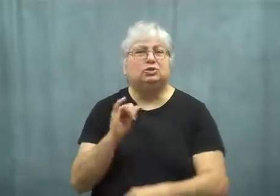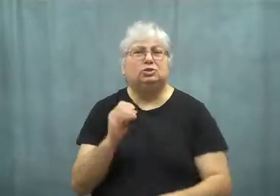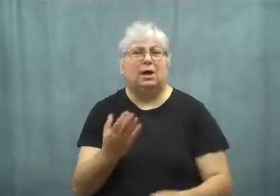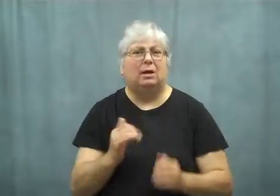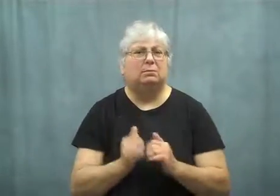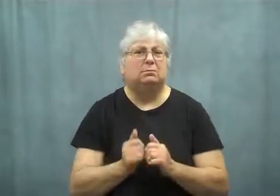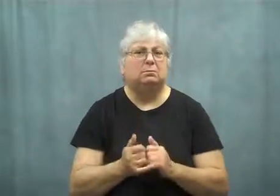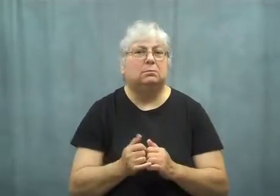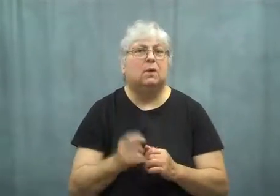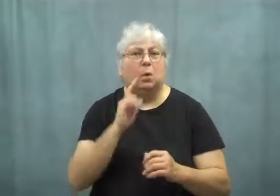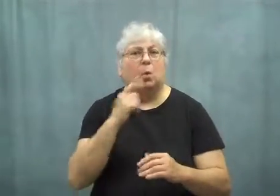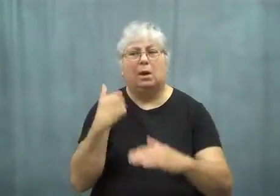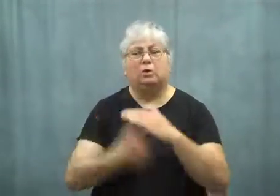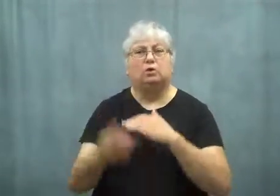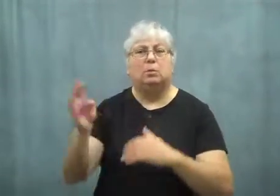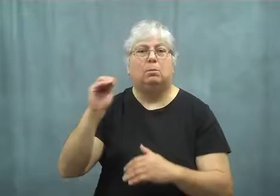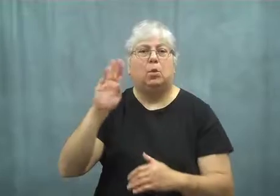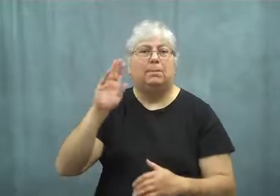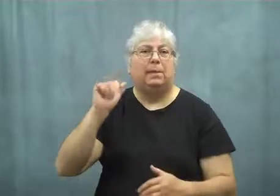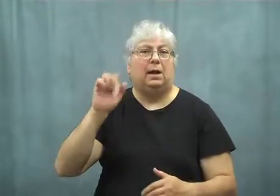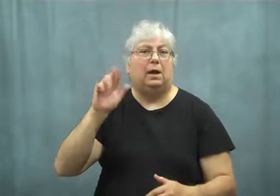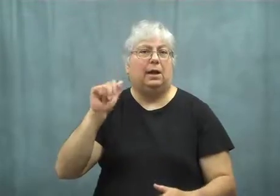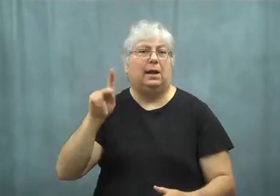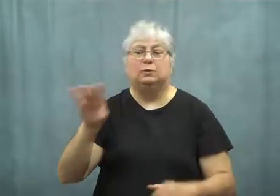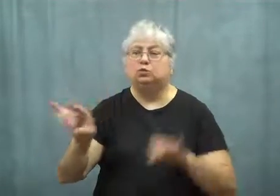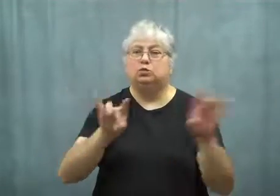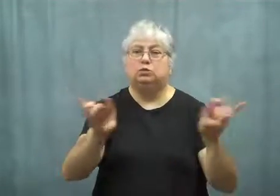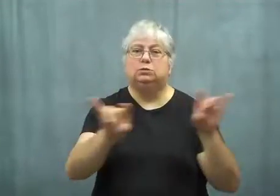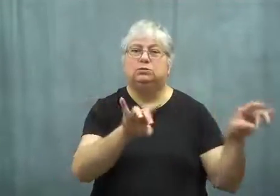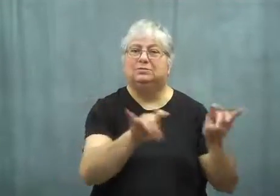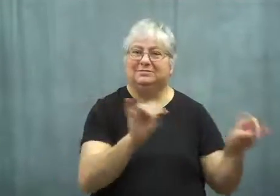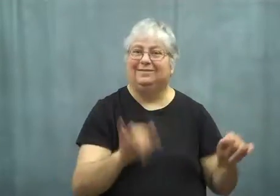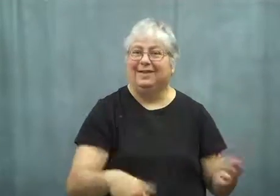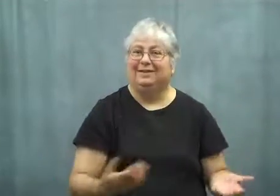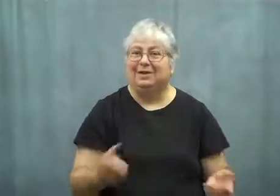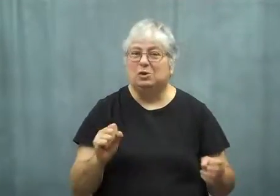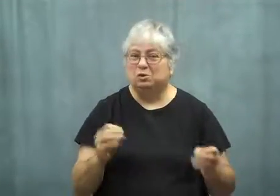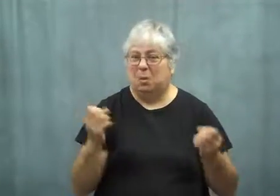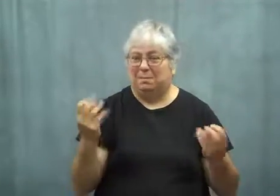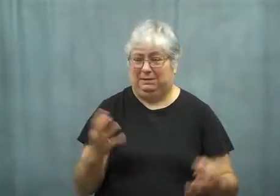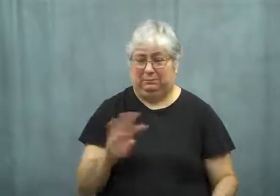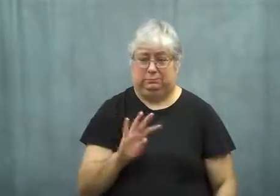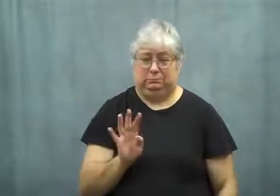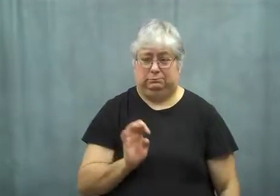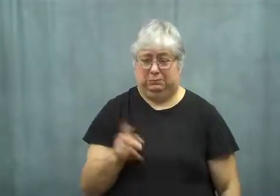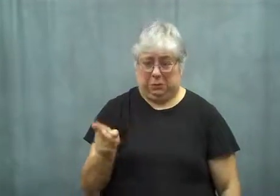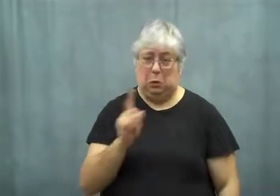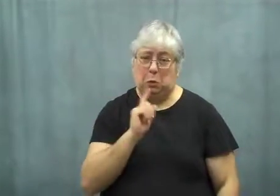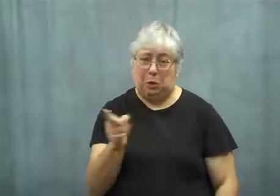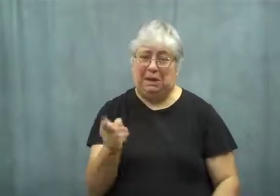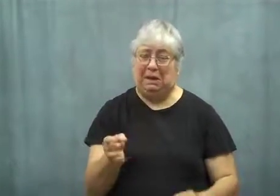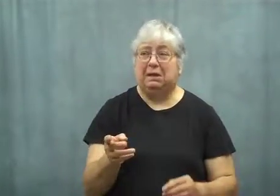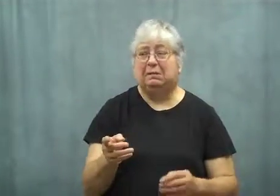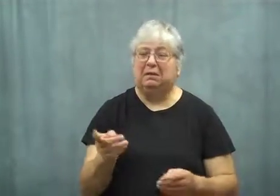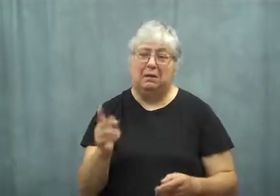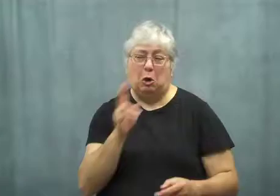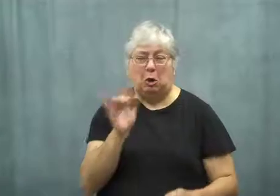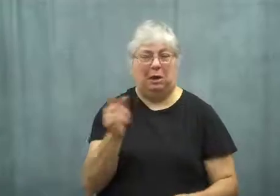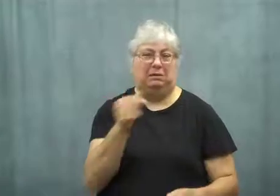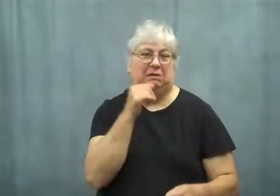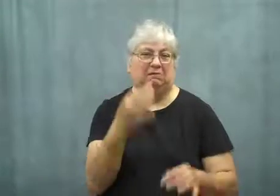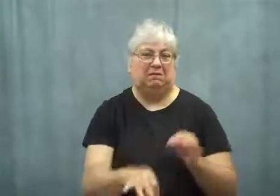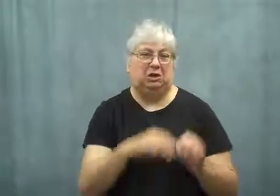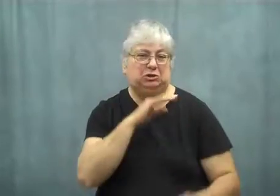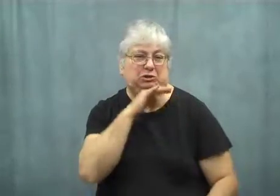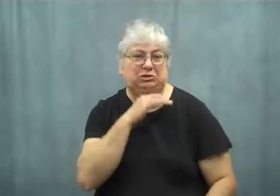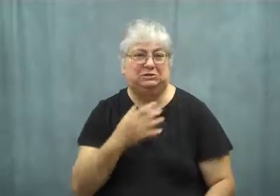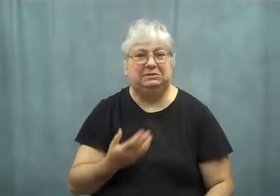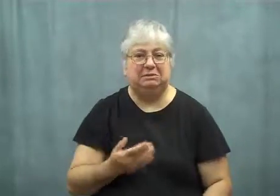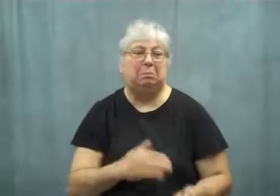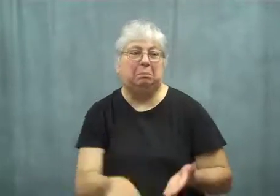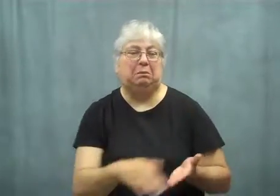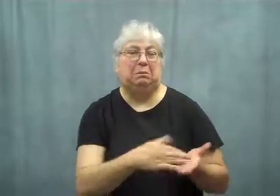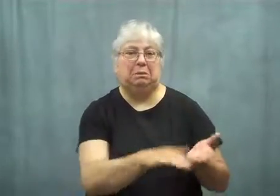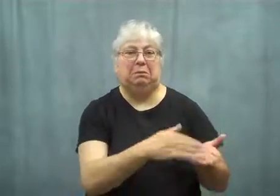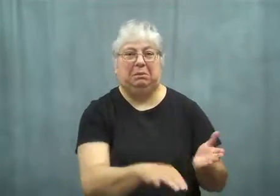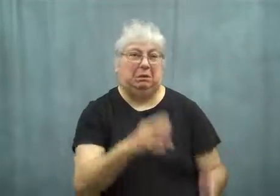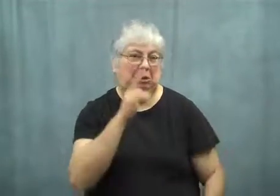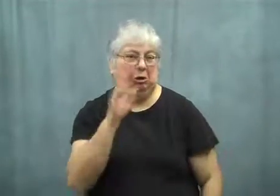were all appointed by Mubarak.